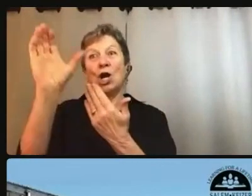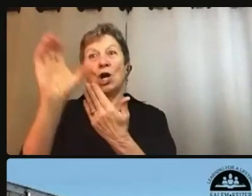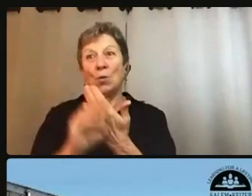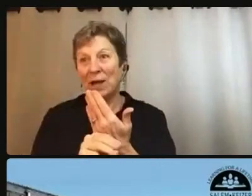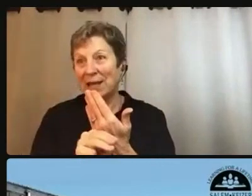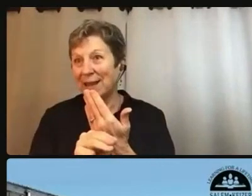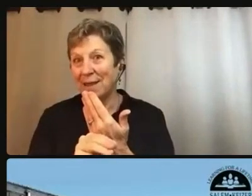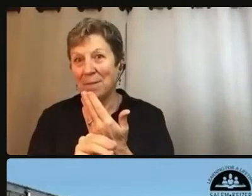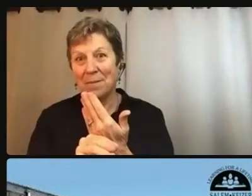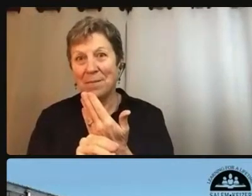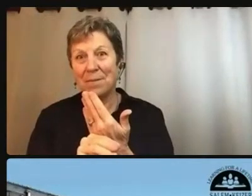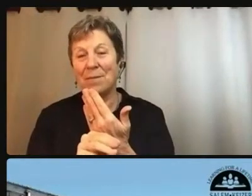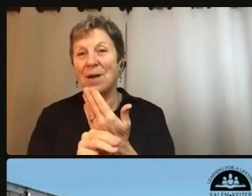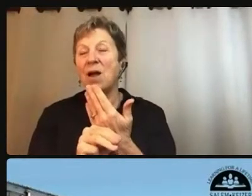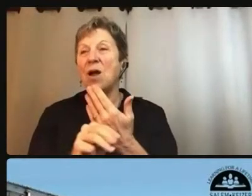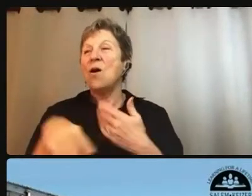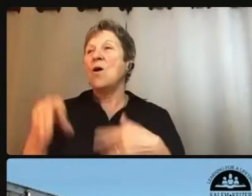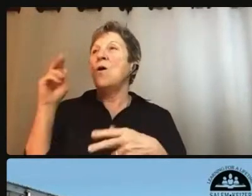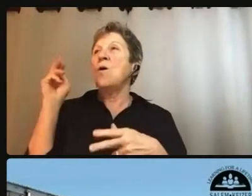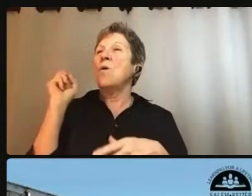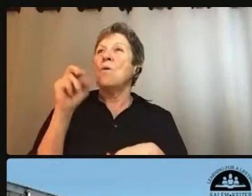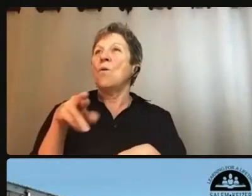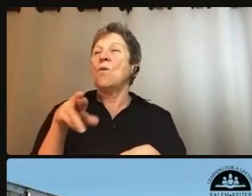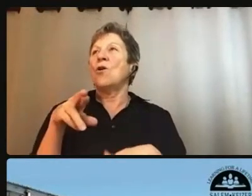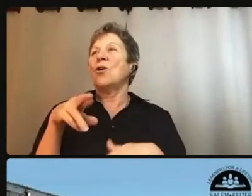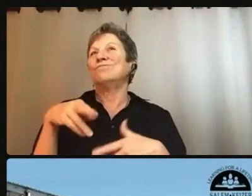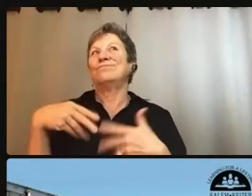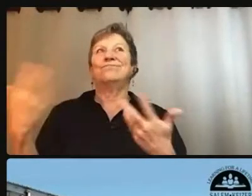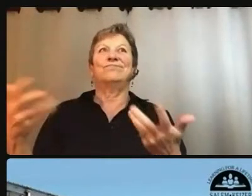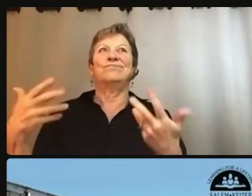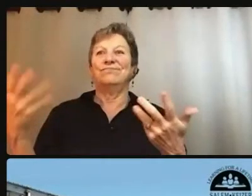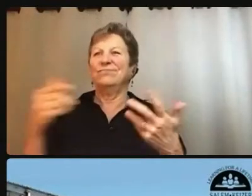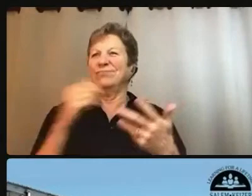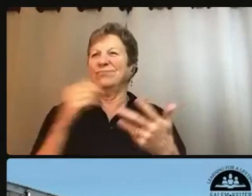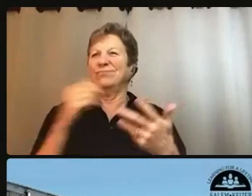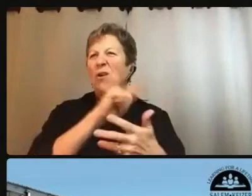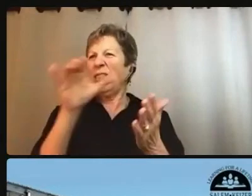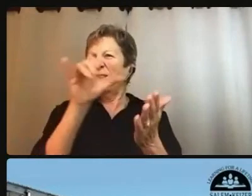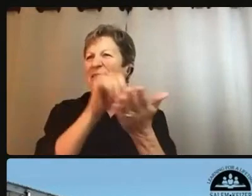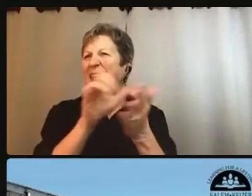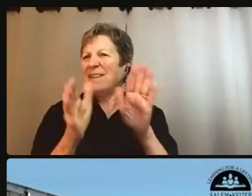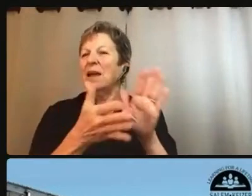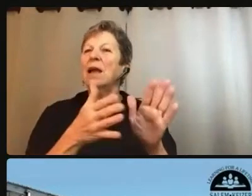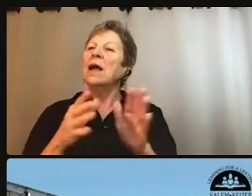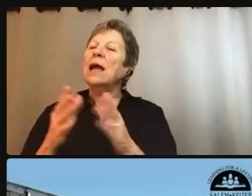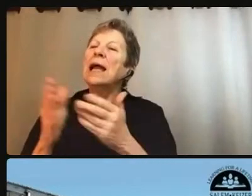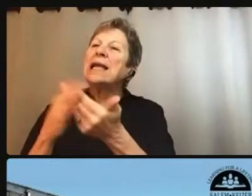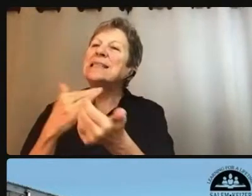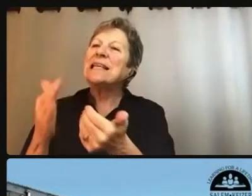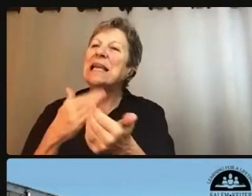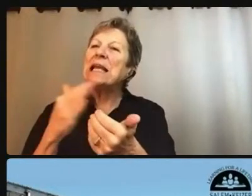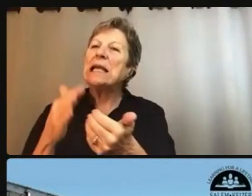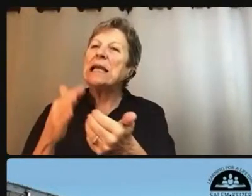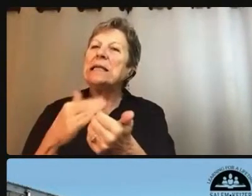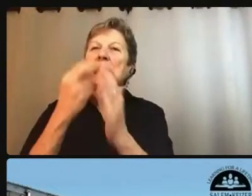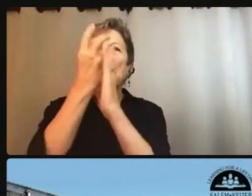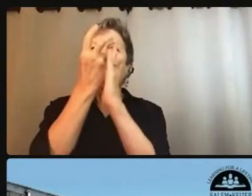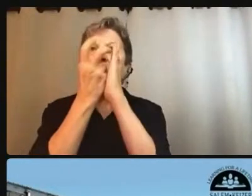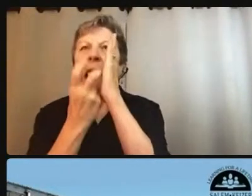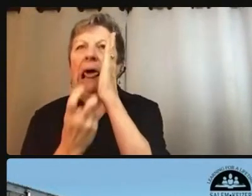HOW WE'RE SPENDING THE DOLLARS